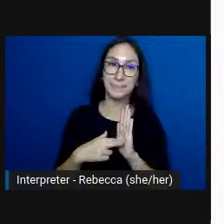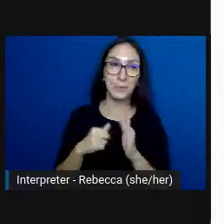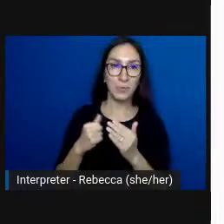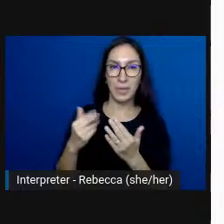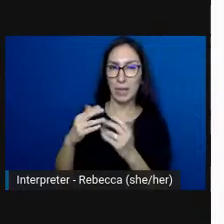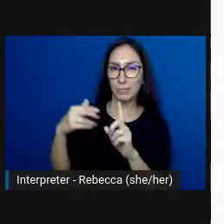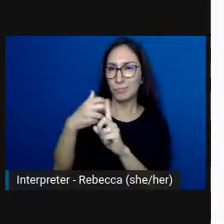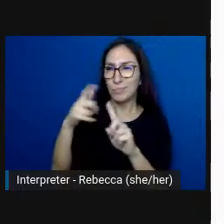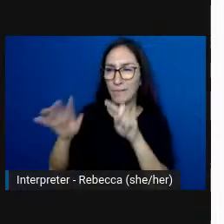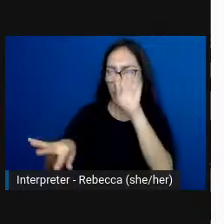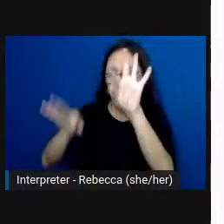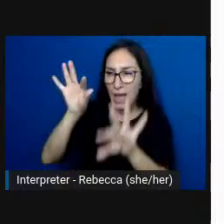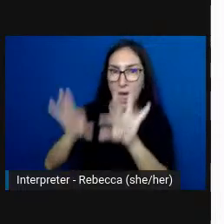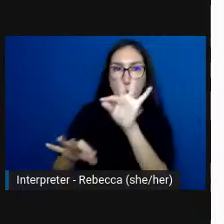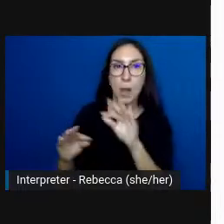You have a link to local guidelines